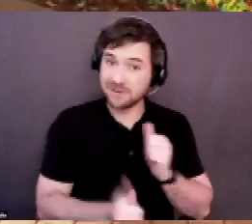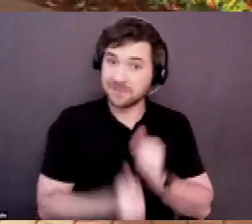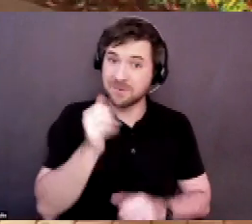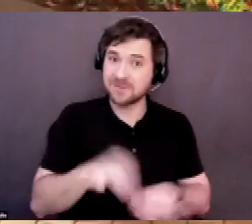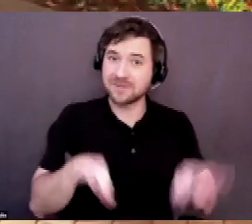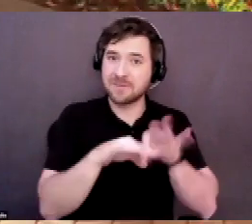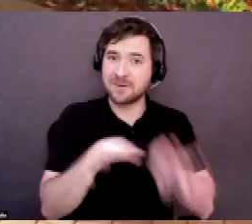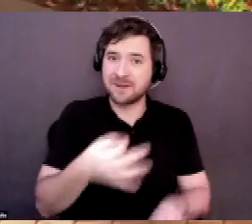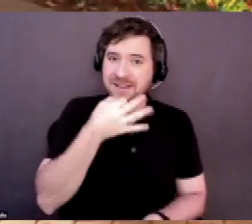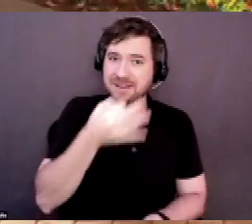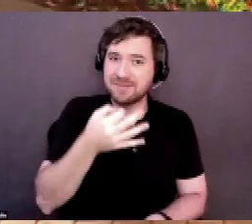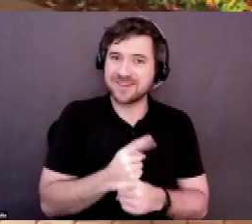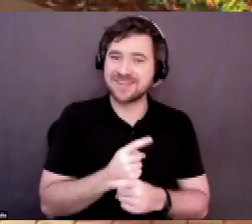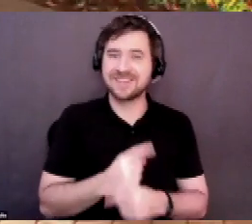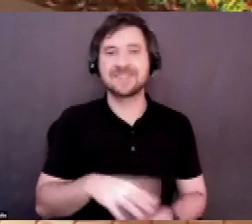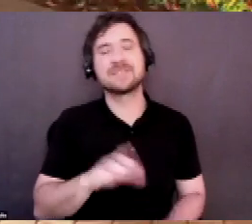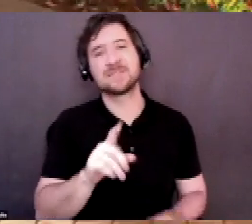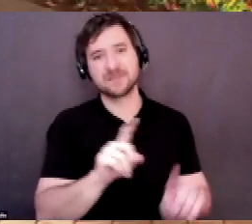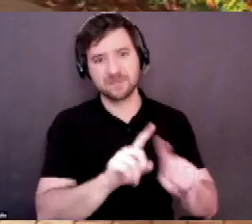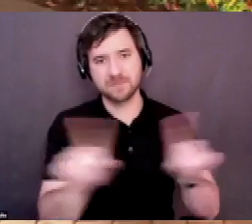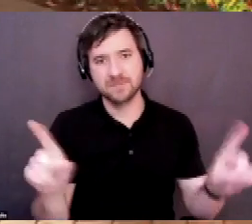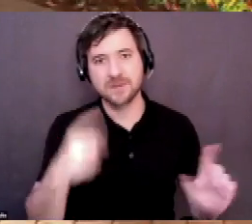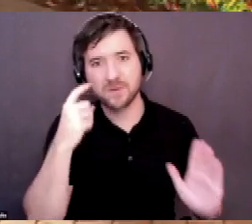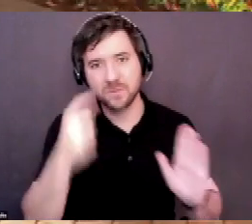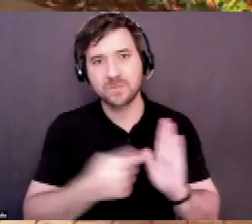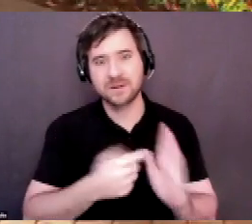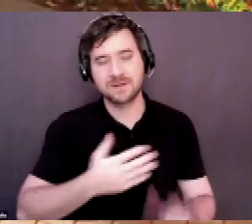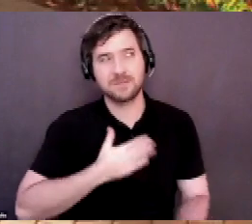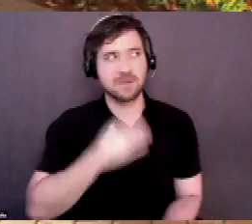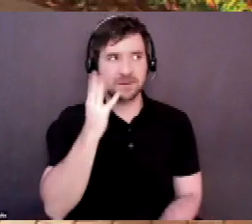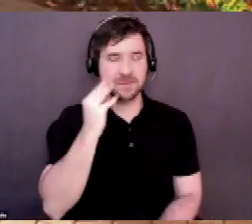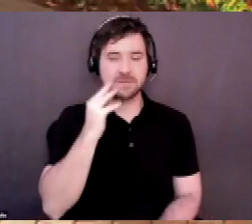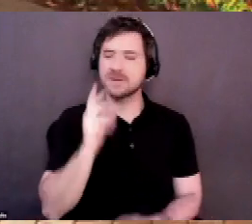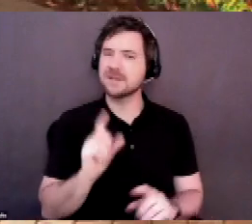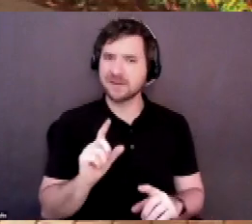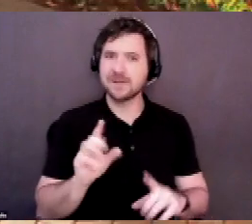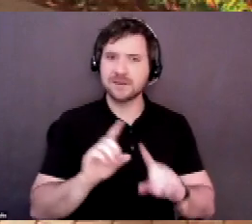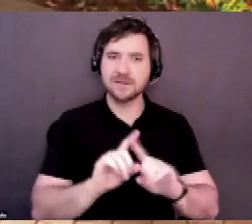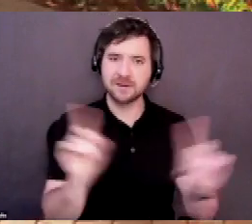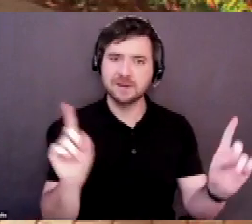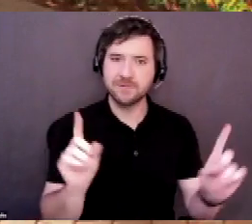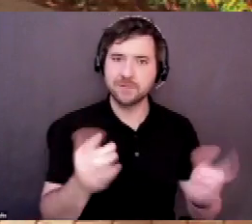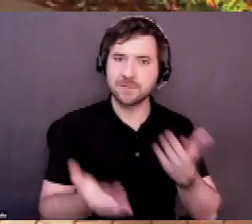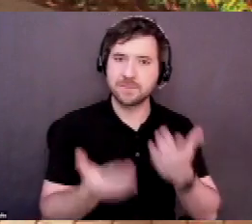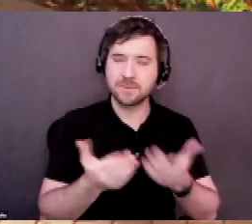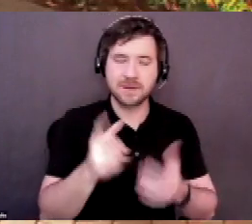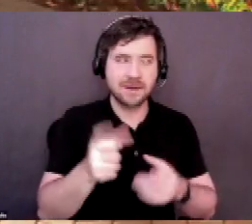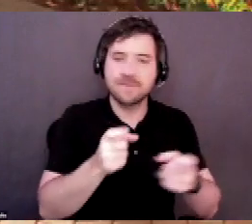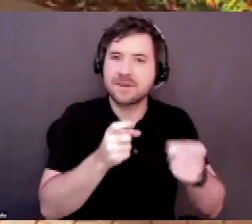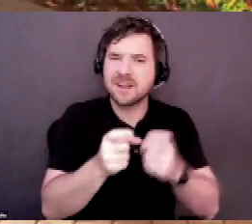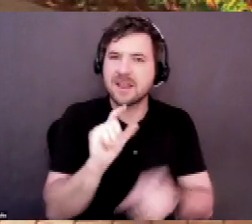But recognizing that my experience was different and may need to be handled just a little bit differently,